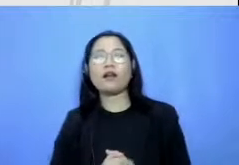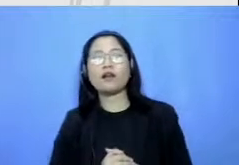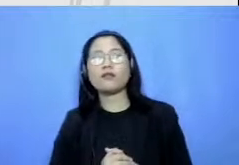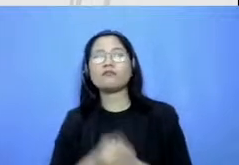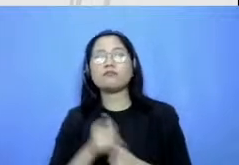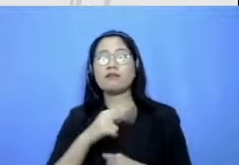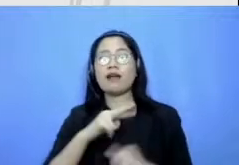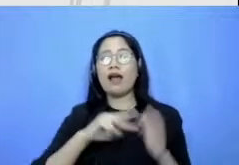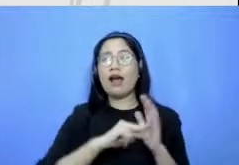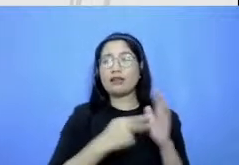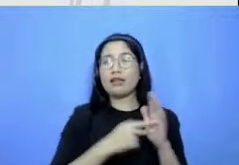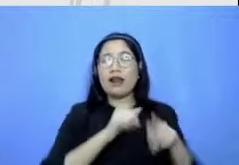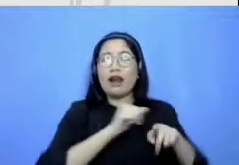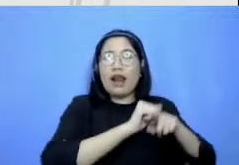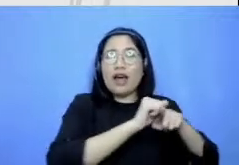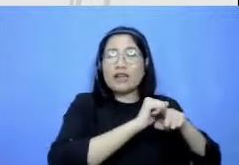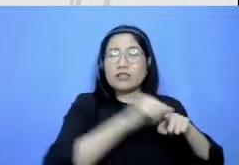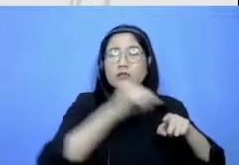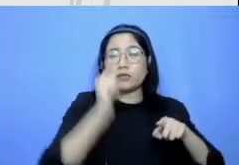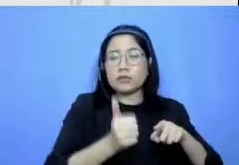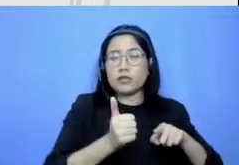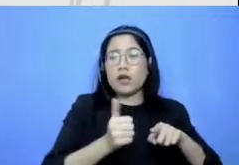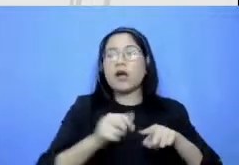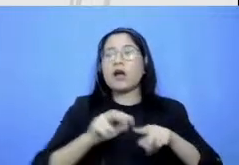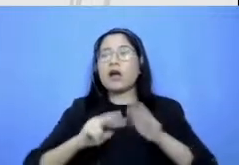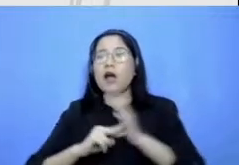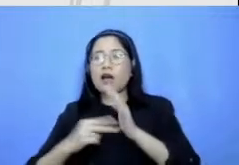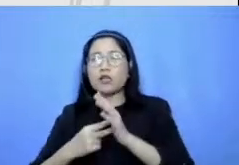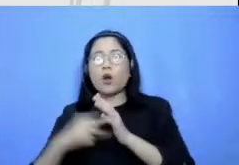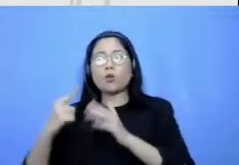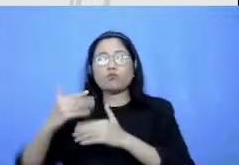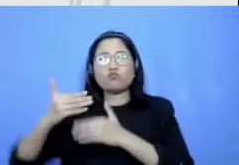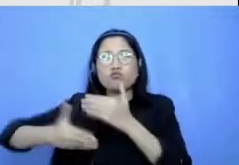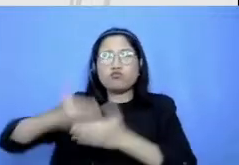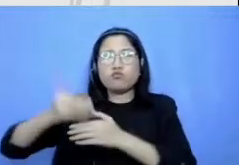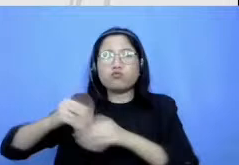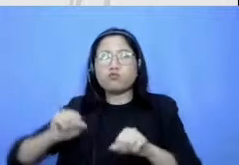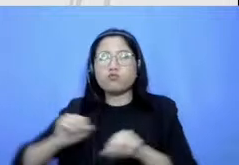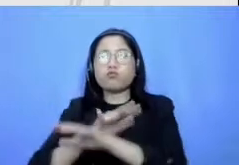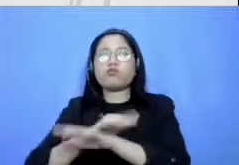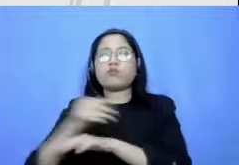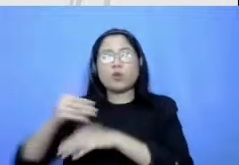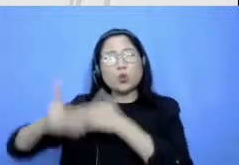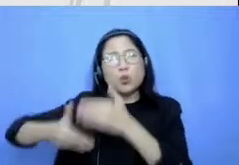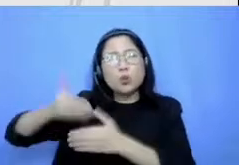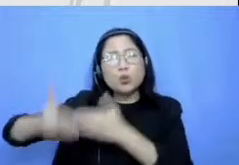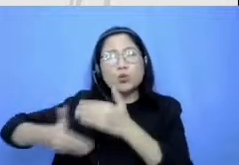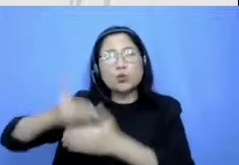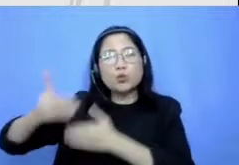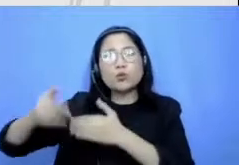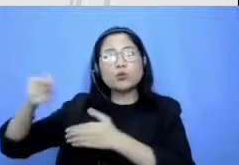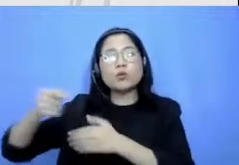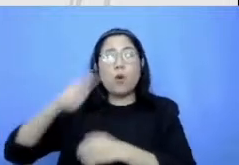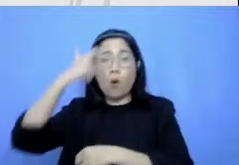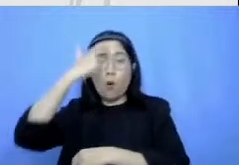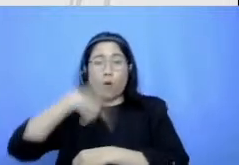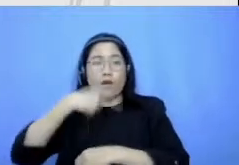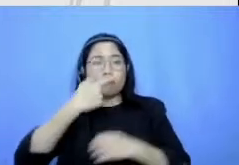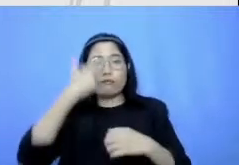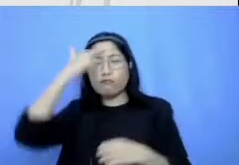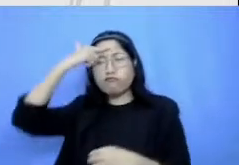that If it is practiced continuously, a person may appear, so the performance can be good